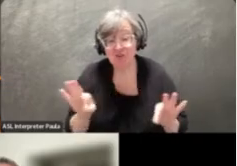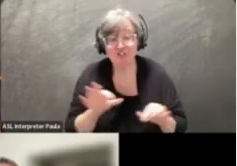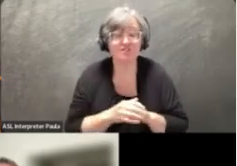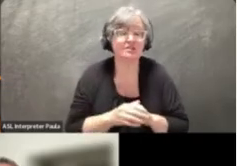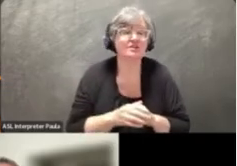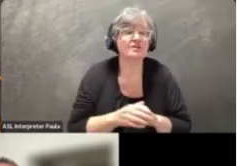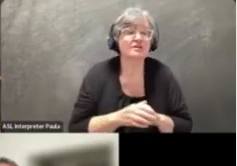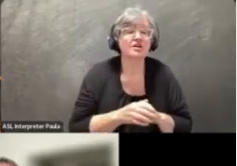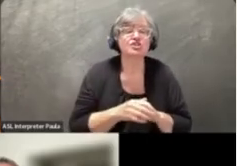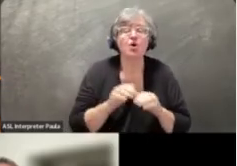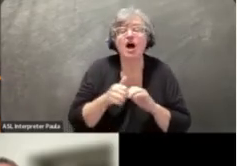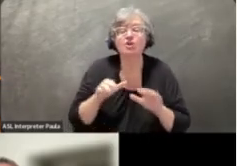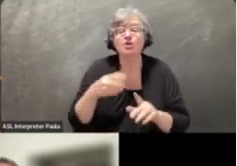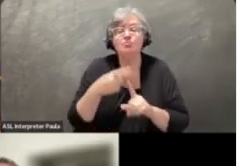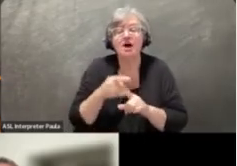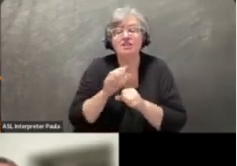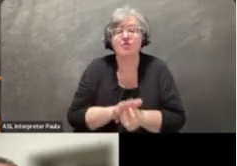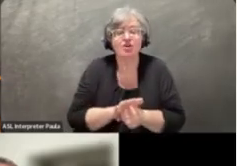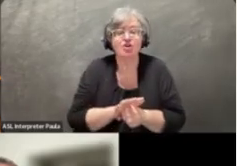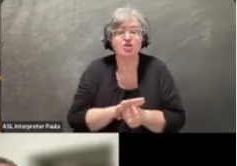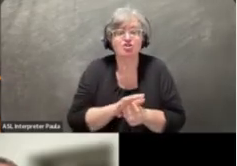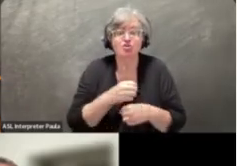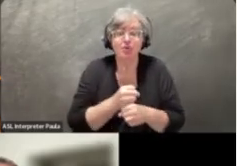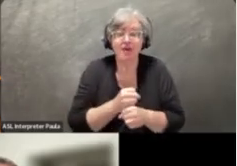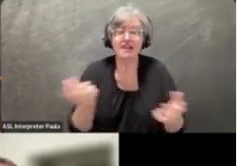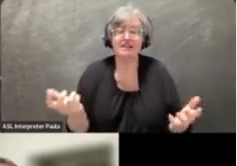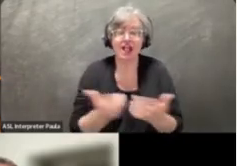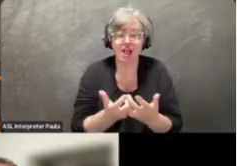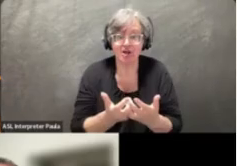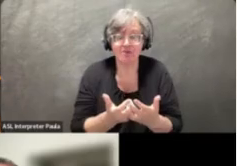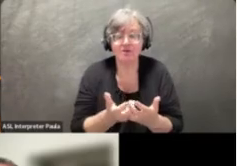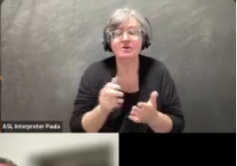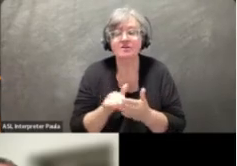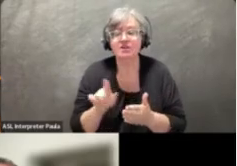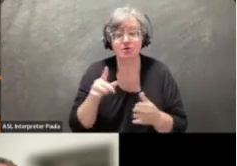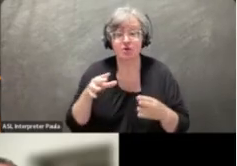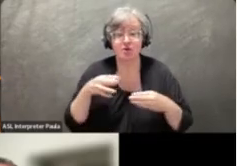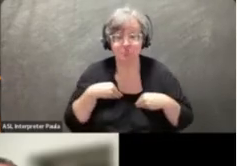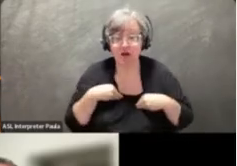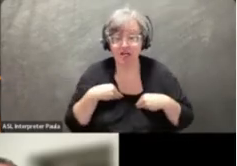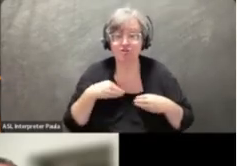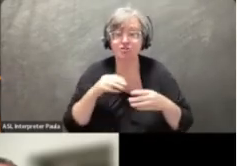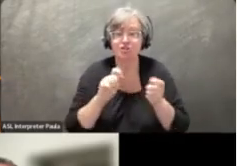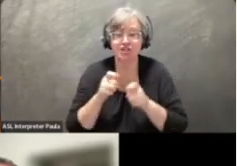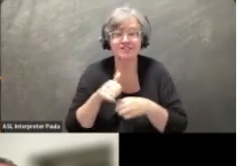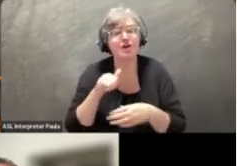this alignment? And this is where we buy in to what the changes. They make sense. We really want to do it, and so we